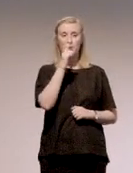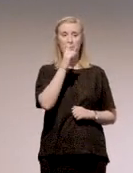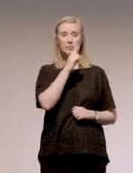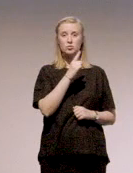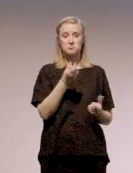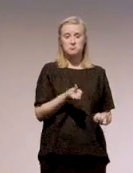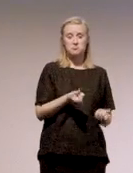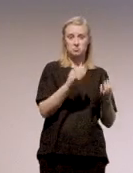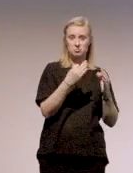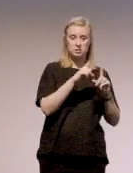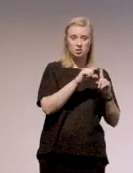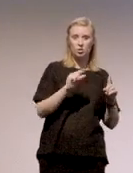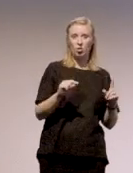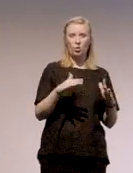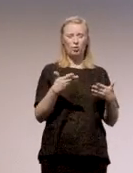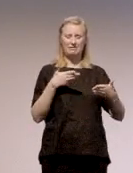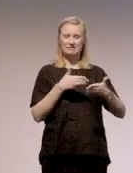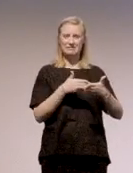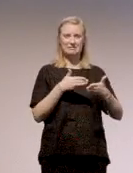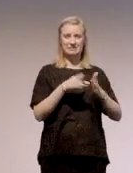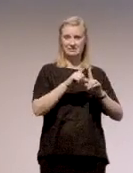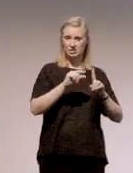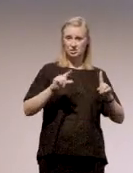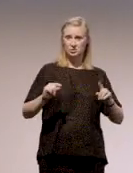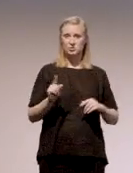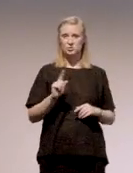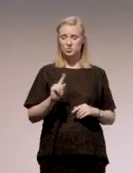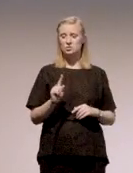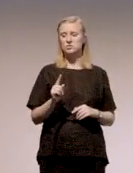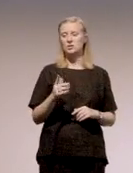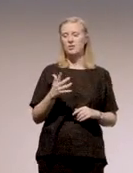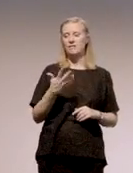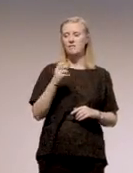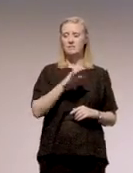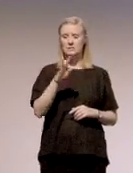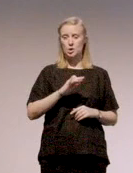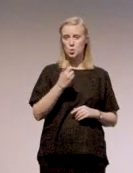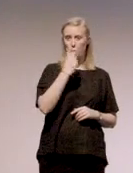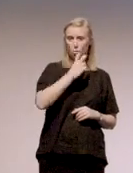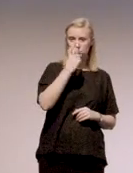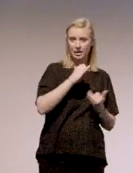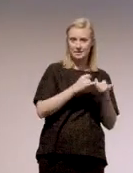generally 60% older South Australians, 49% of those with a disability,